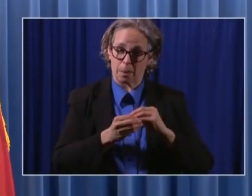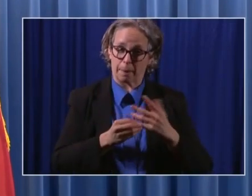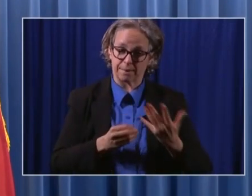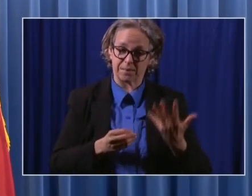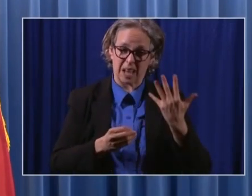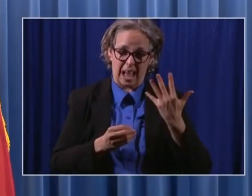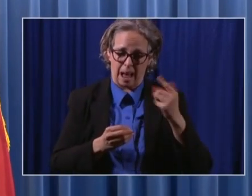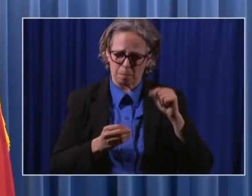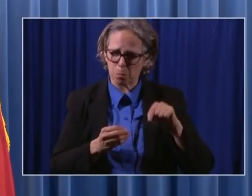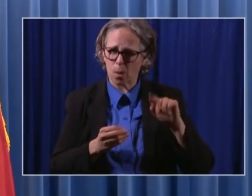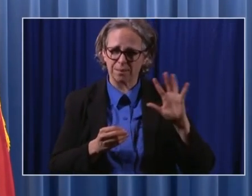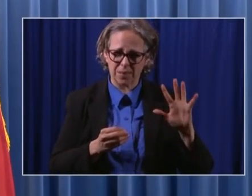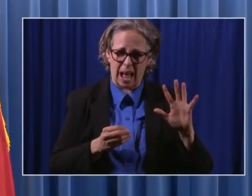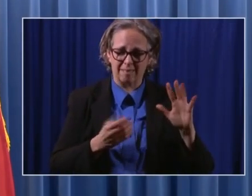COUNTIES AVERAGE DAILY CASES